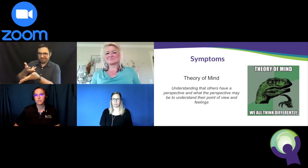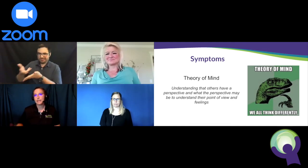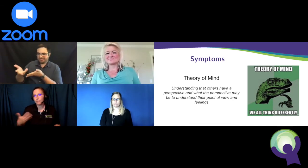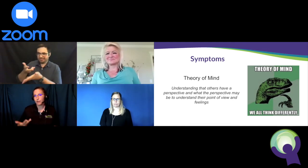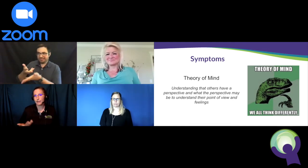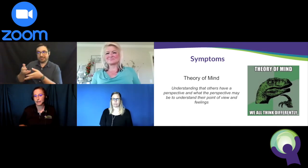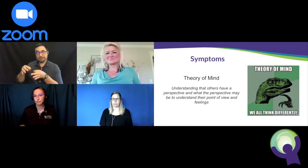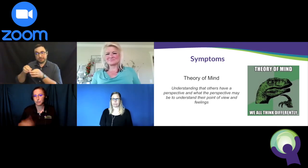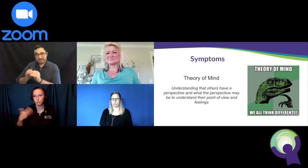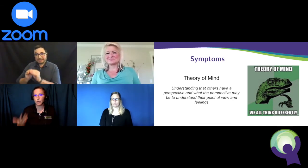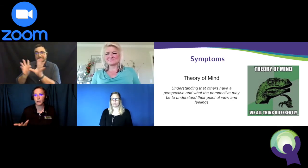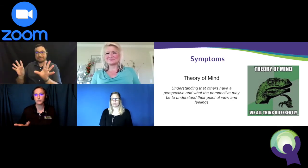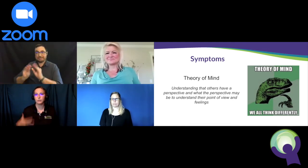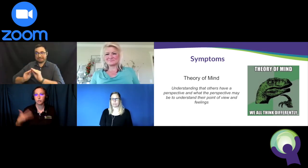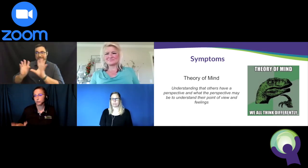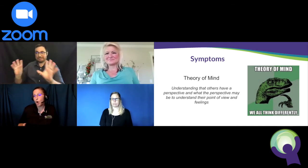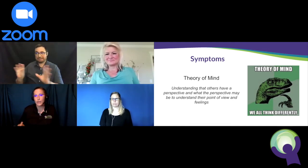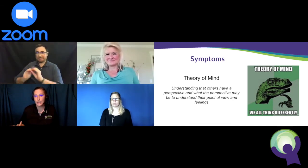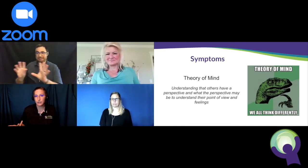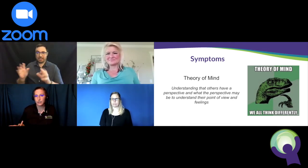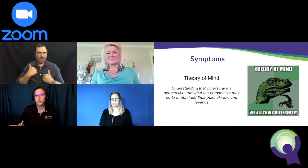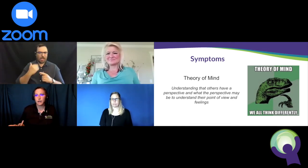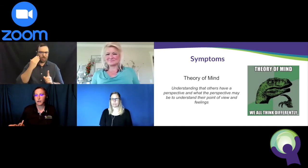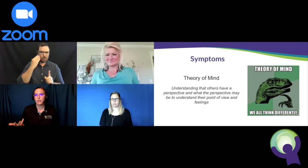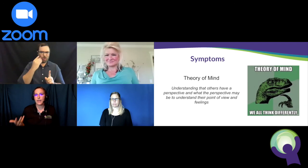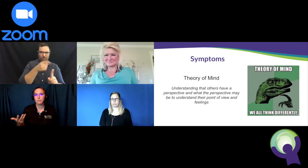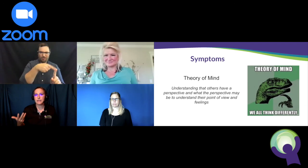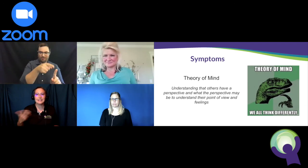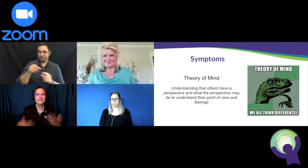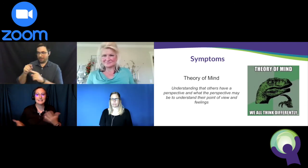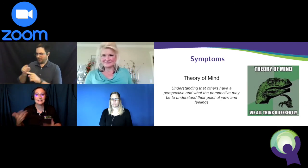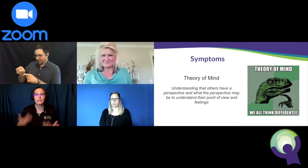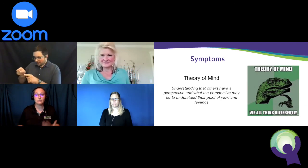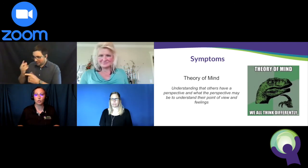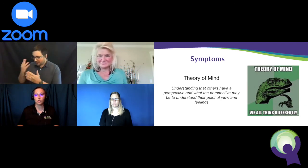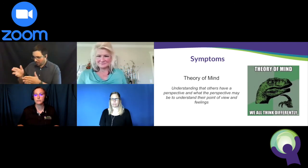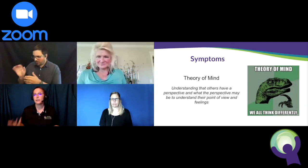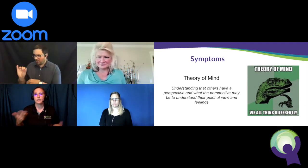take for granted that we grew up knowing, that we incidentally learned.